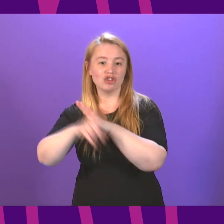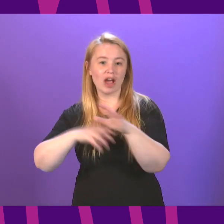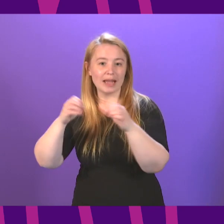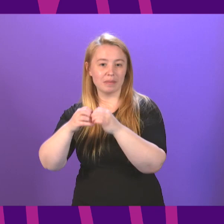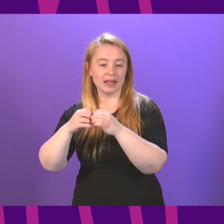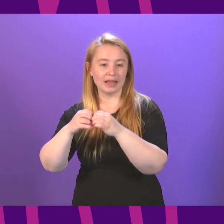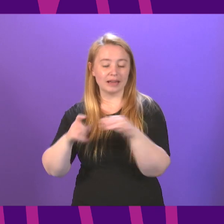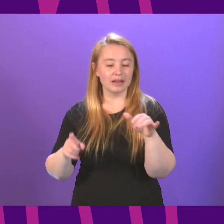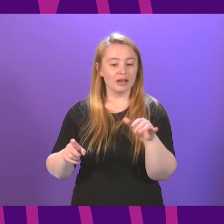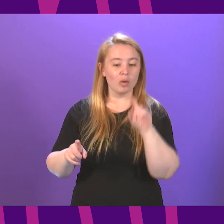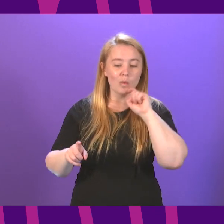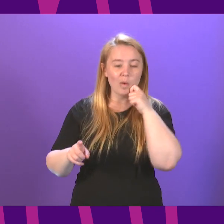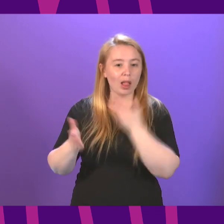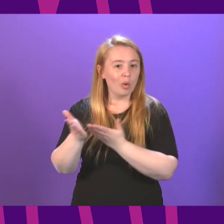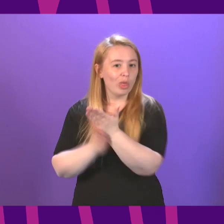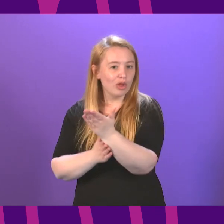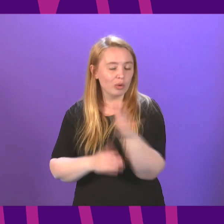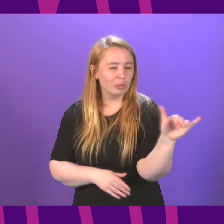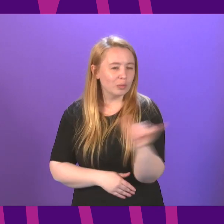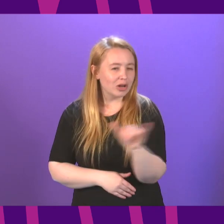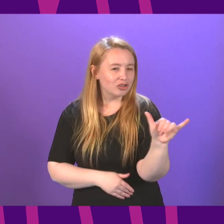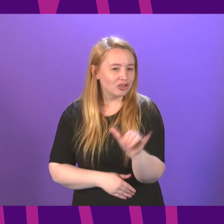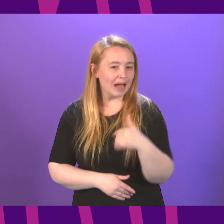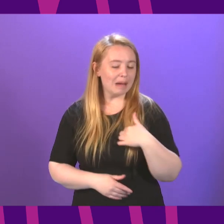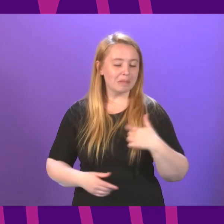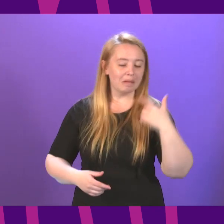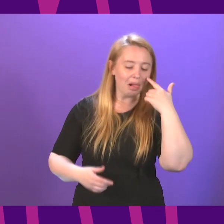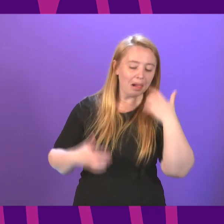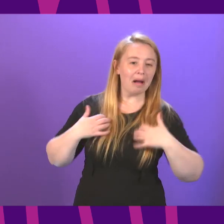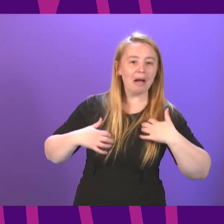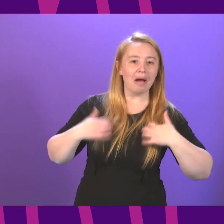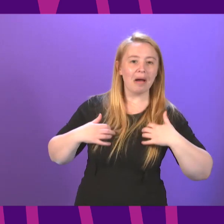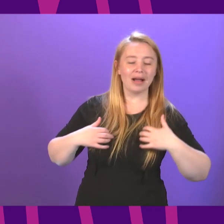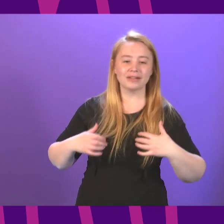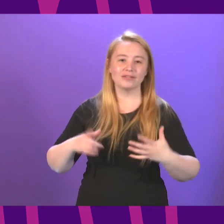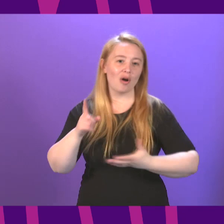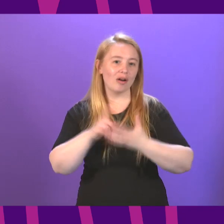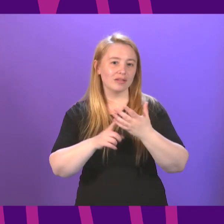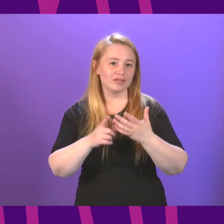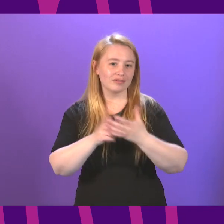will prevail. I am looking forward to finding out the answer to that question.